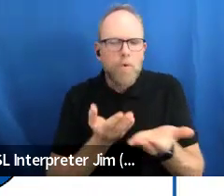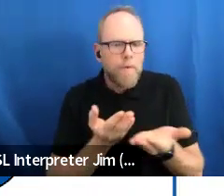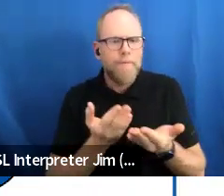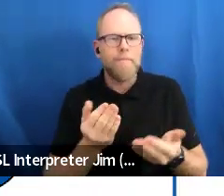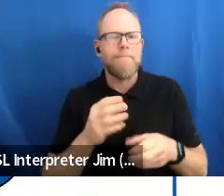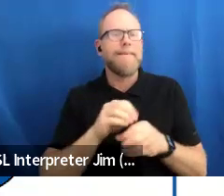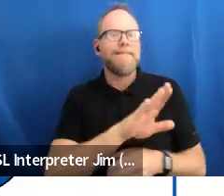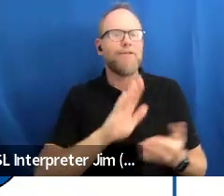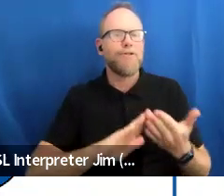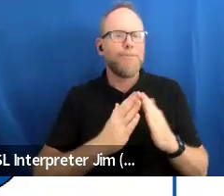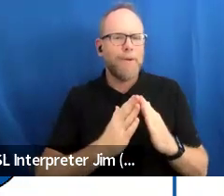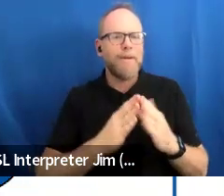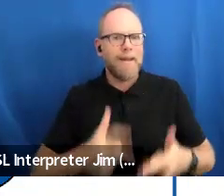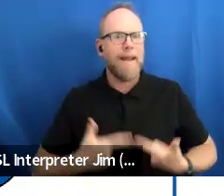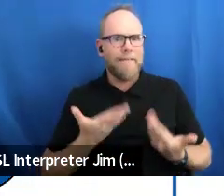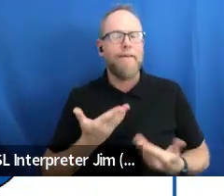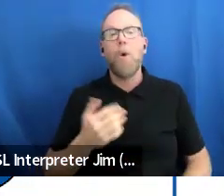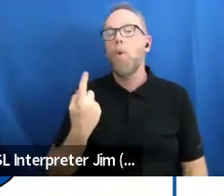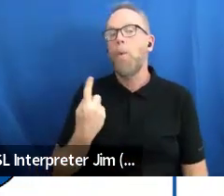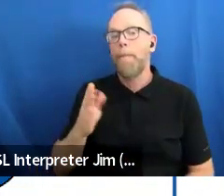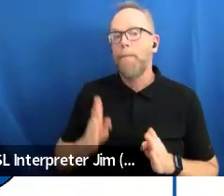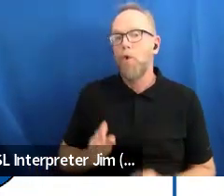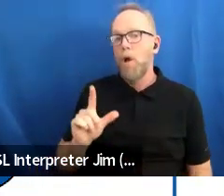In fact, Lois Curtis one of the people in the Olmstead case,